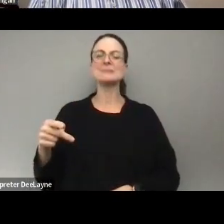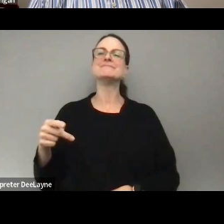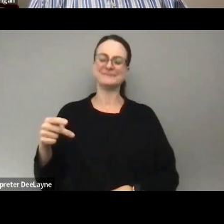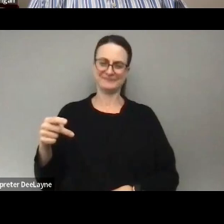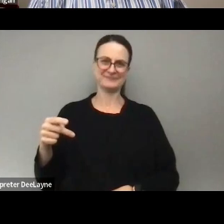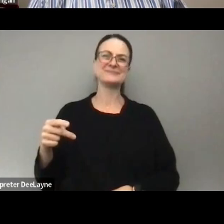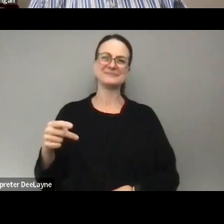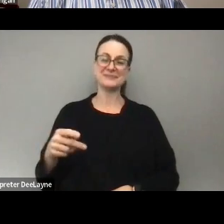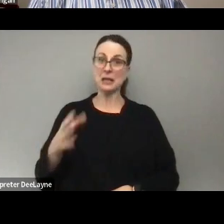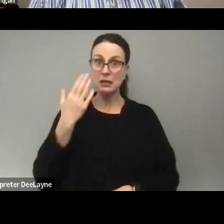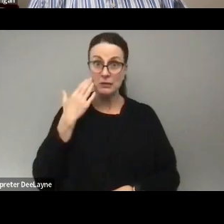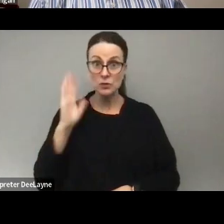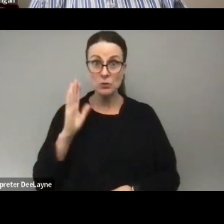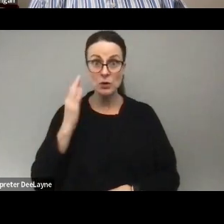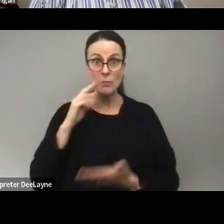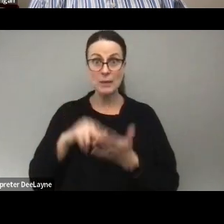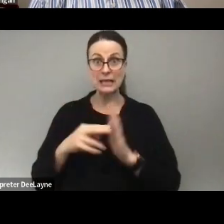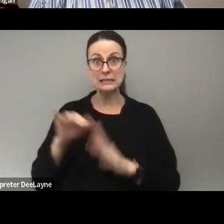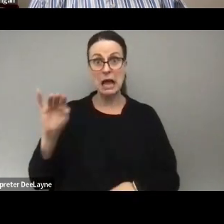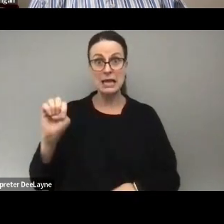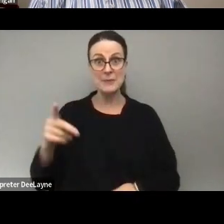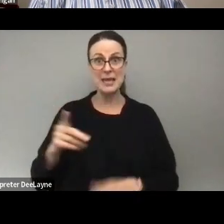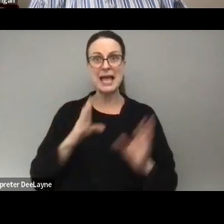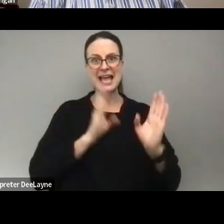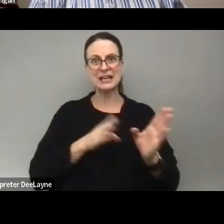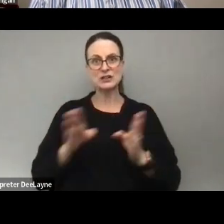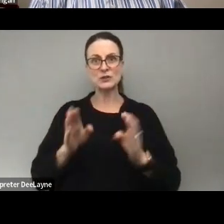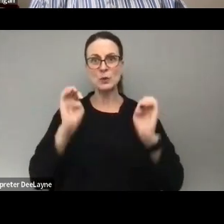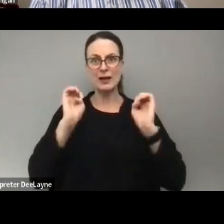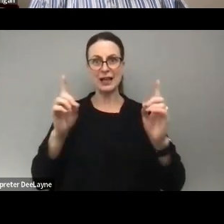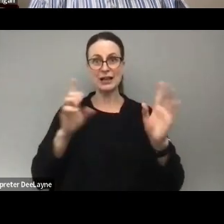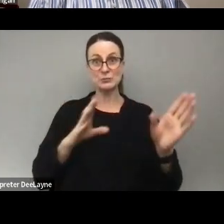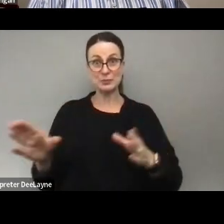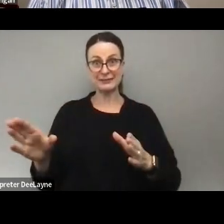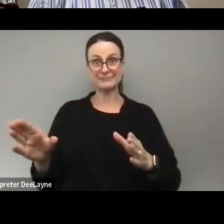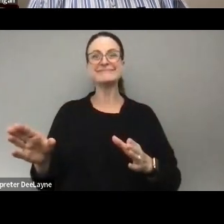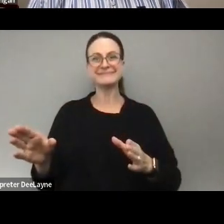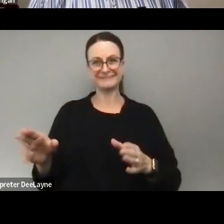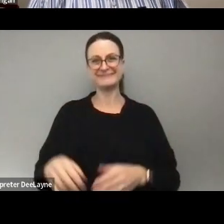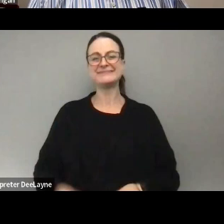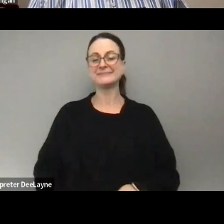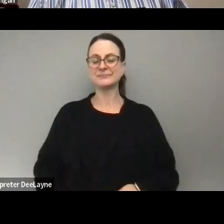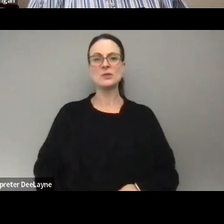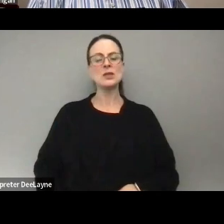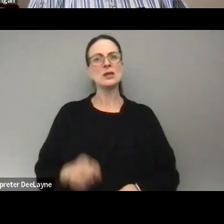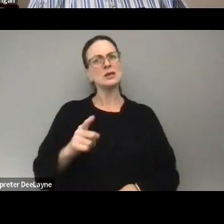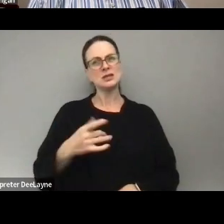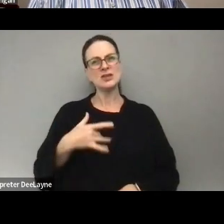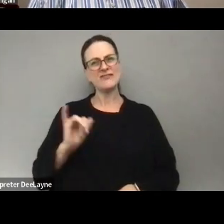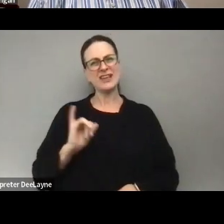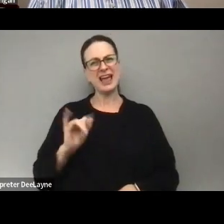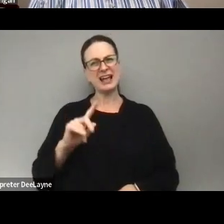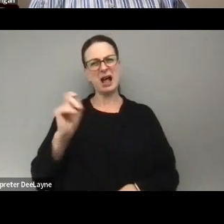And if you guys don't know what an IEP is, it's an individualized education plan. Don't you feel like I'm gonna ask this as a rhetorical question,